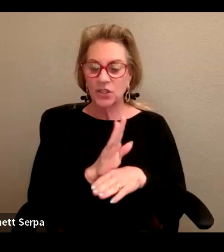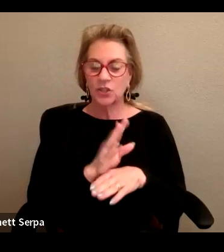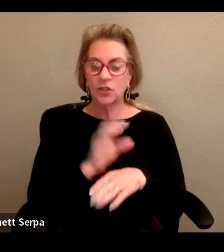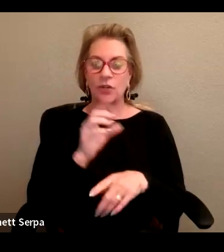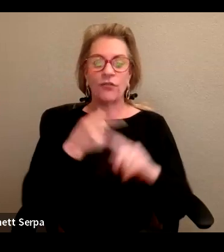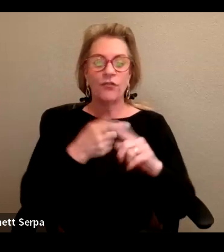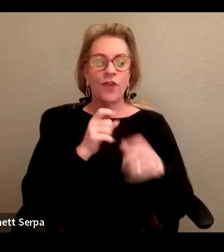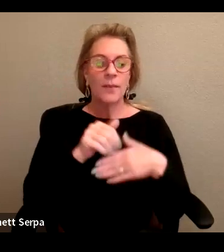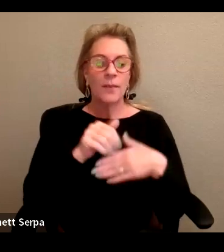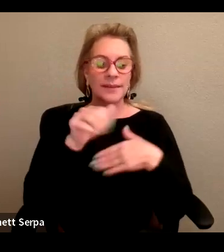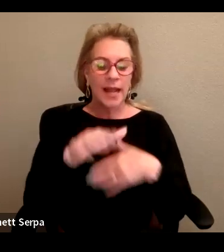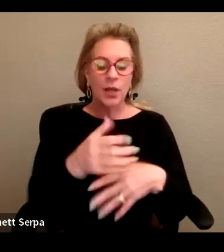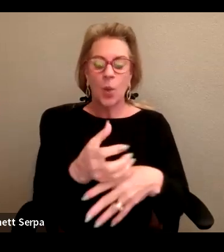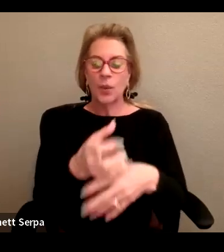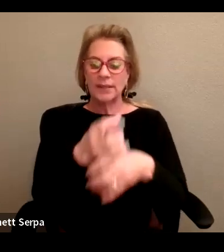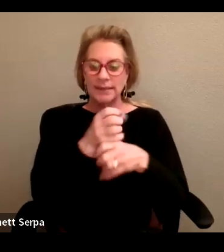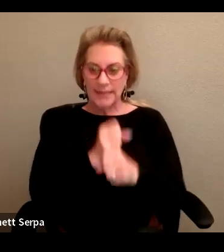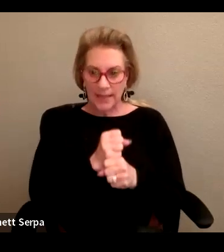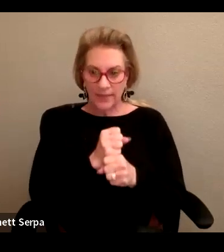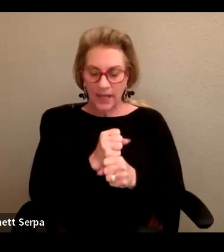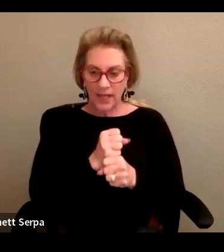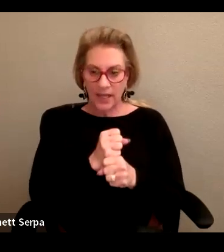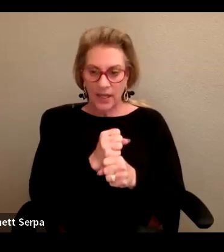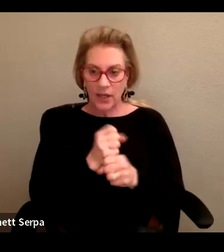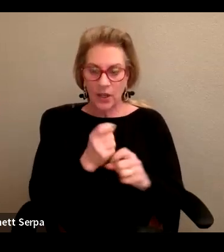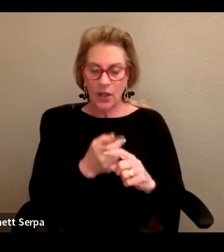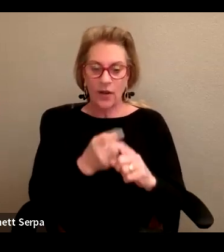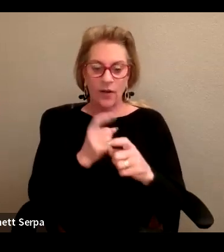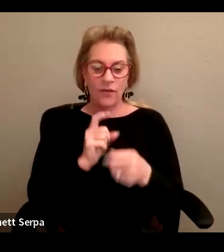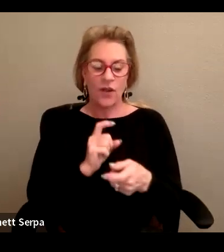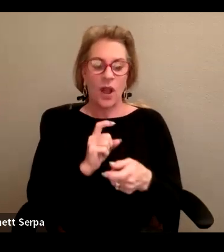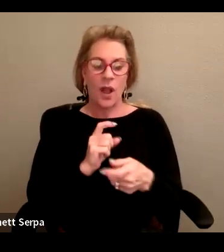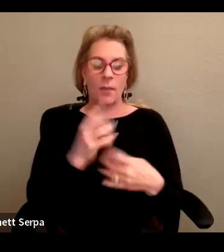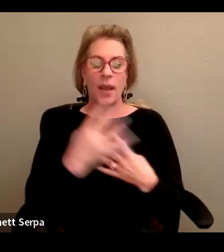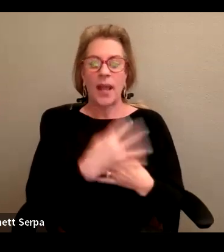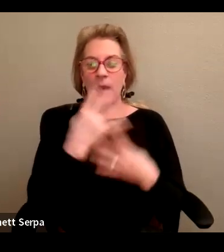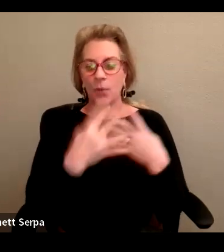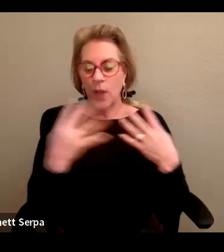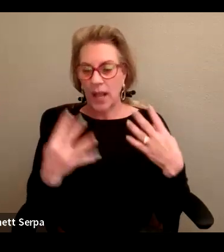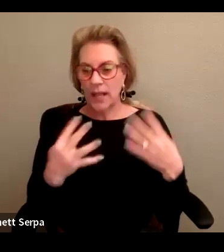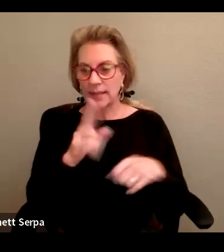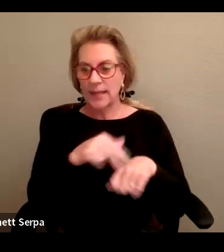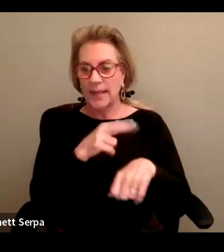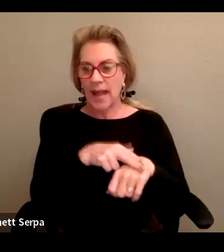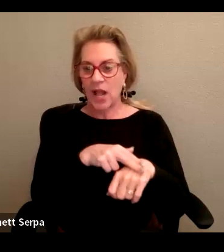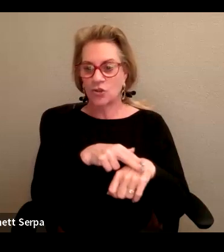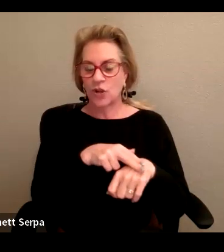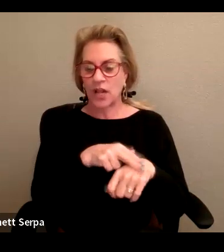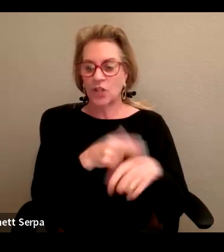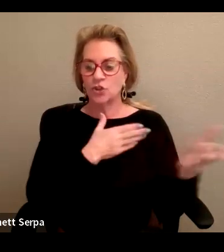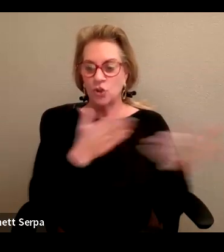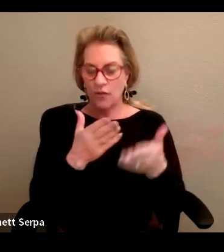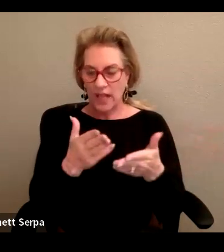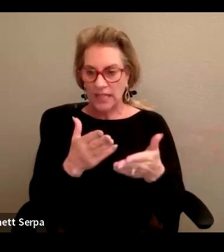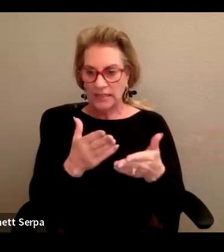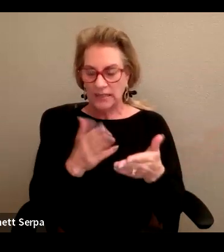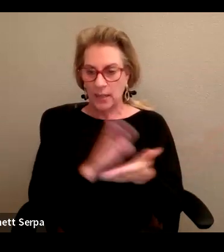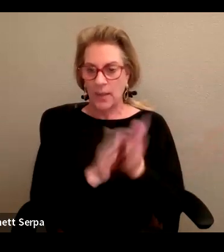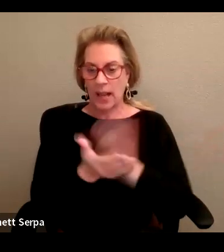or receiving from the immigration and natural Naturalization Service information regarding the